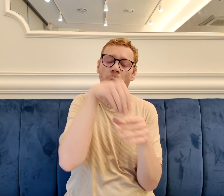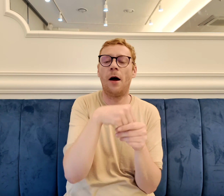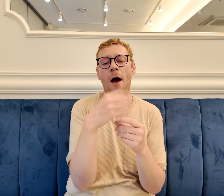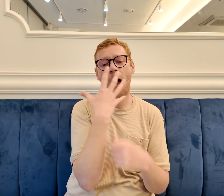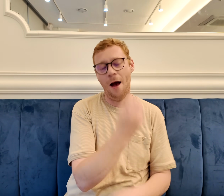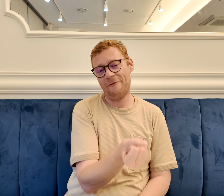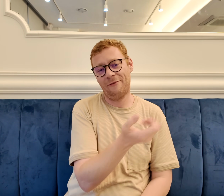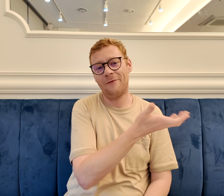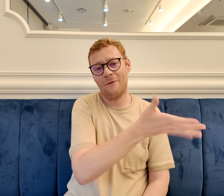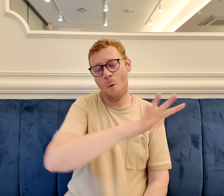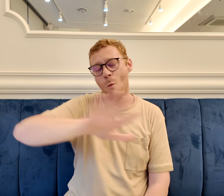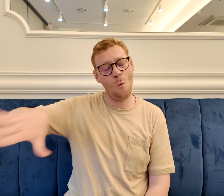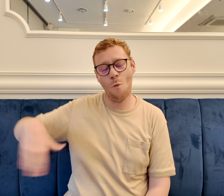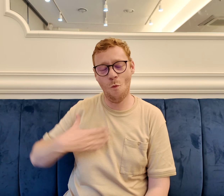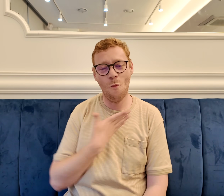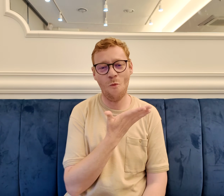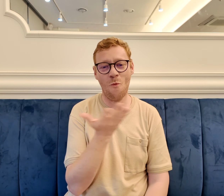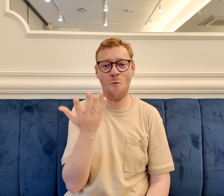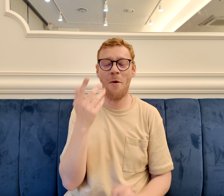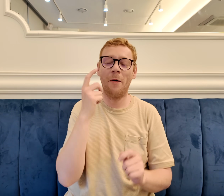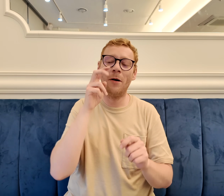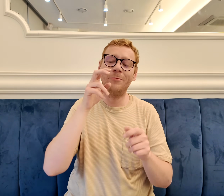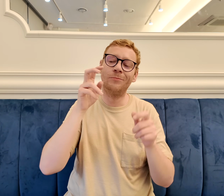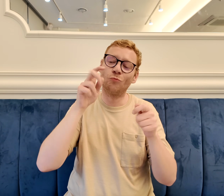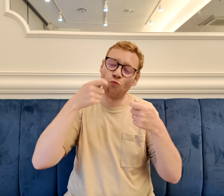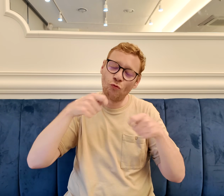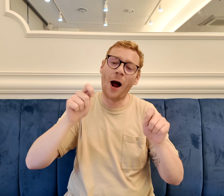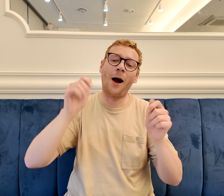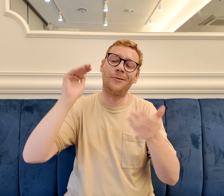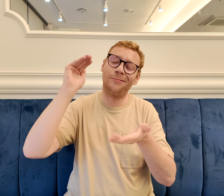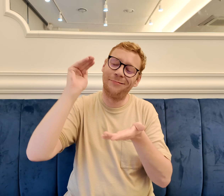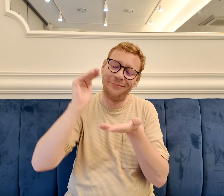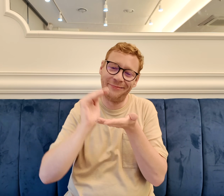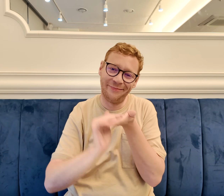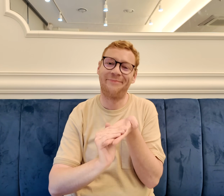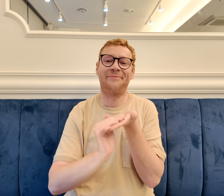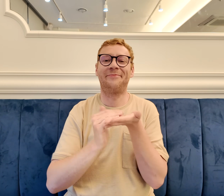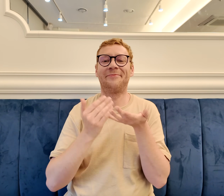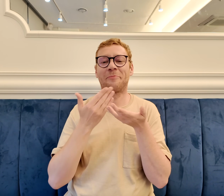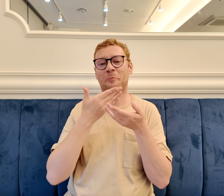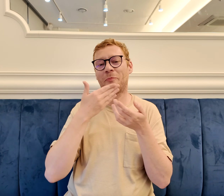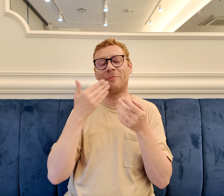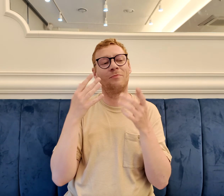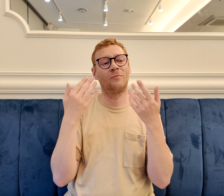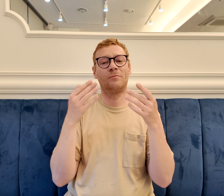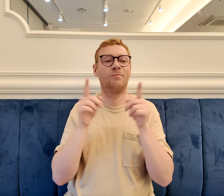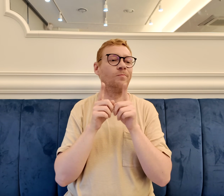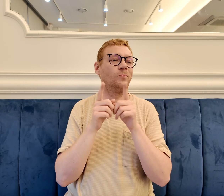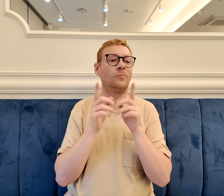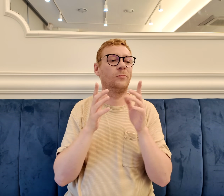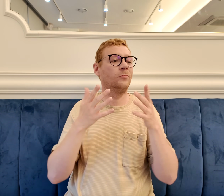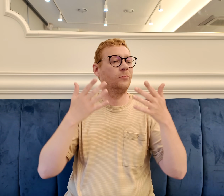I wanted to talk about how anyone can do this. We need to work to reduce that discrimination.